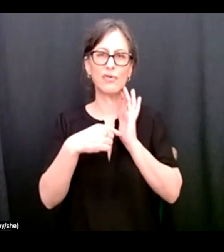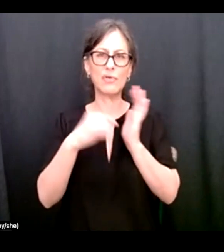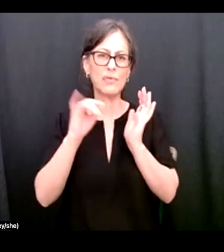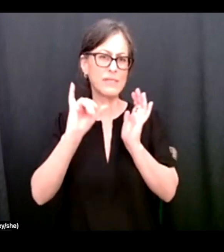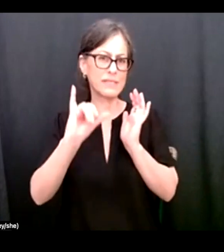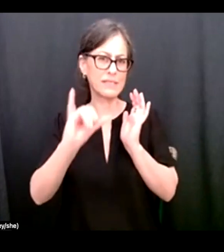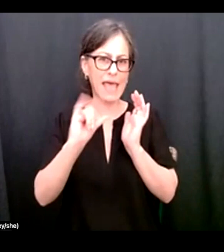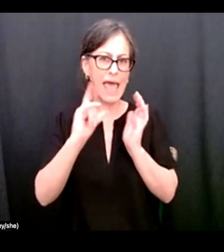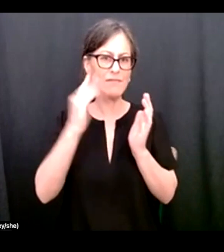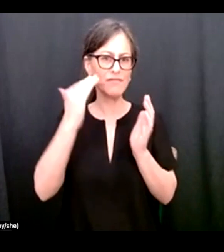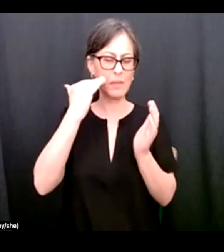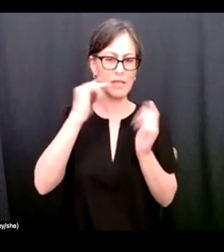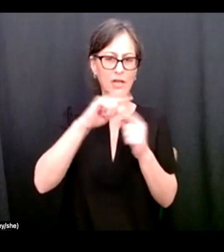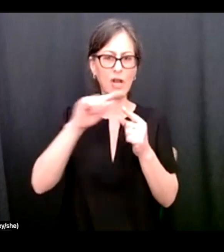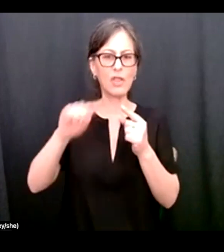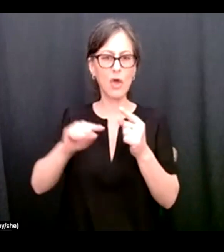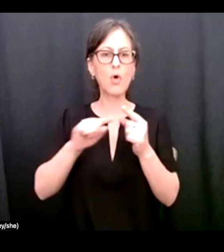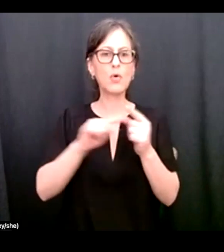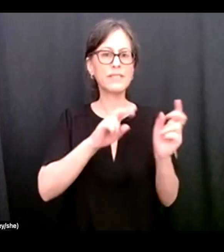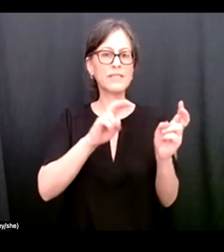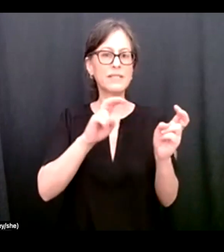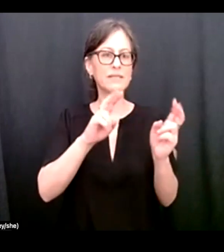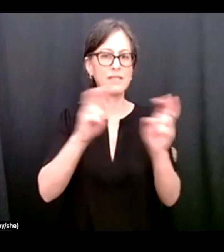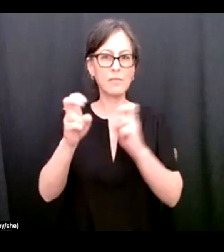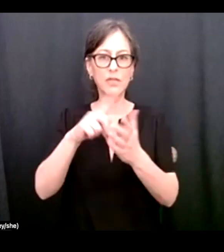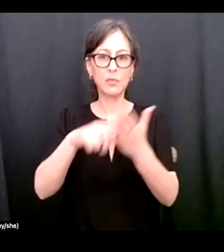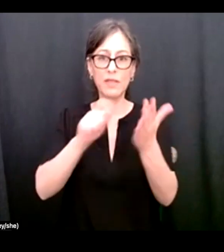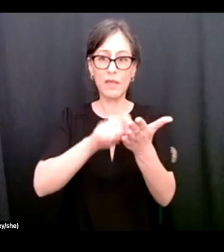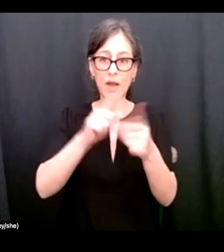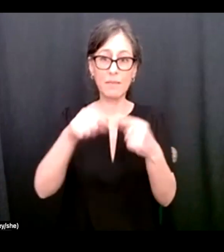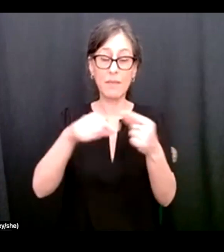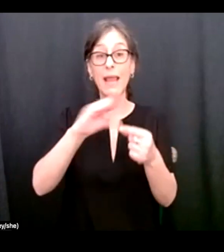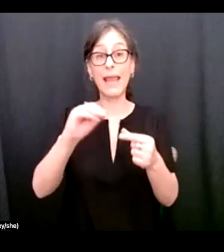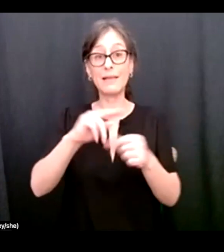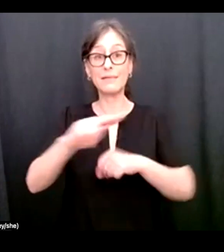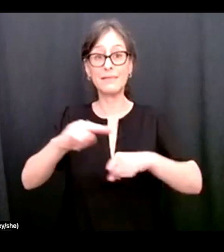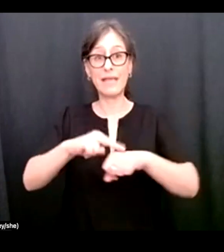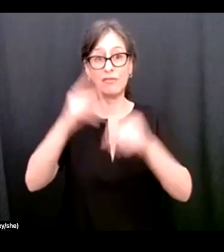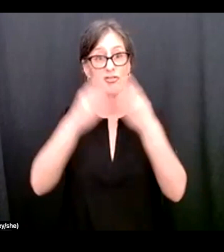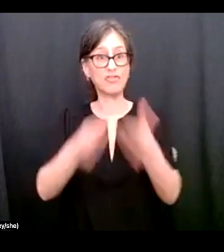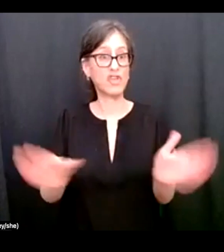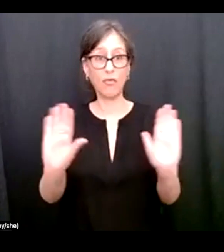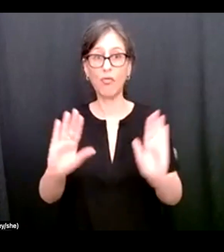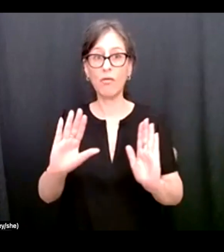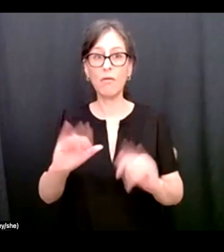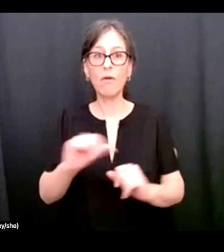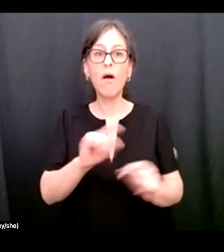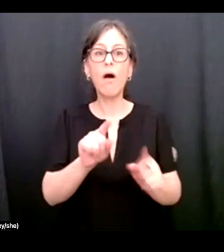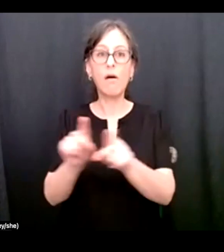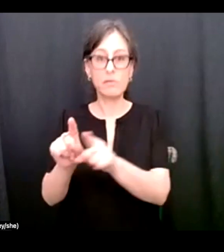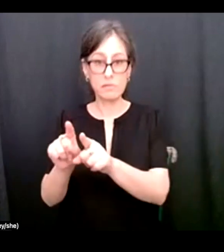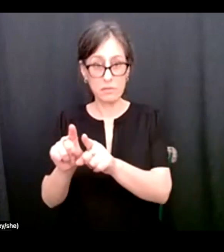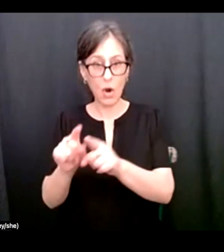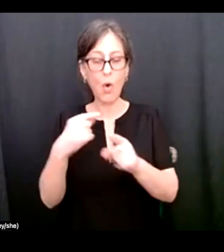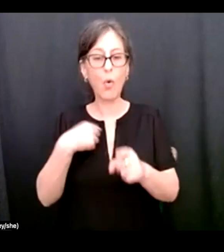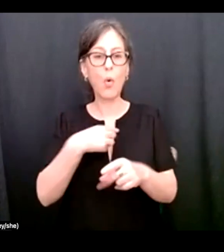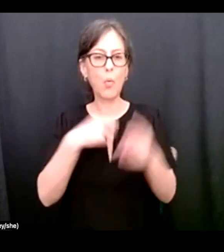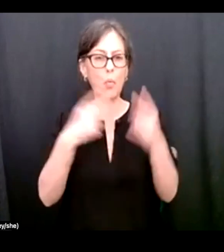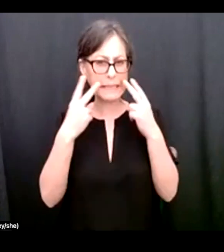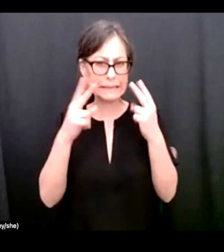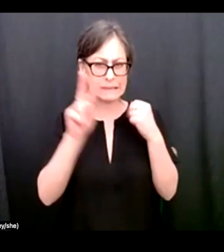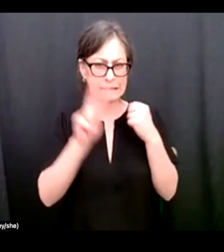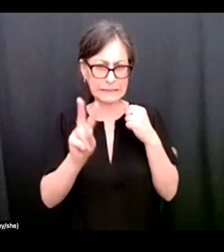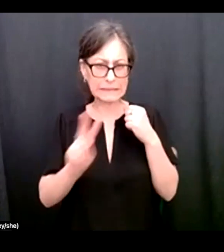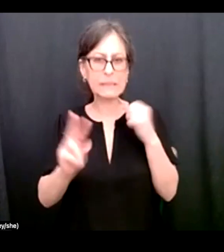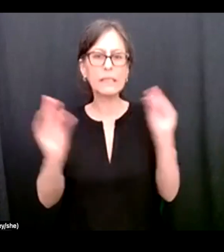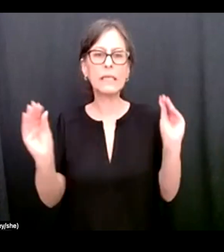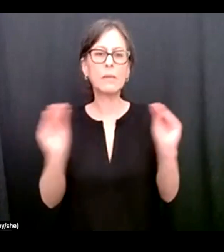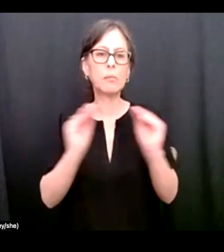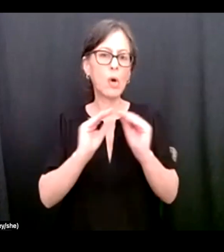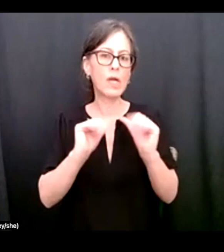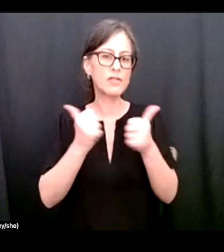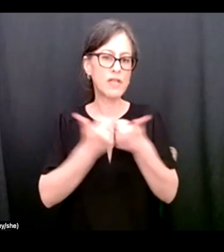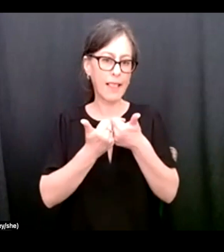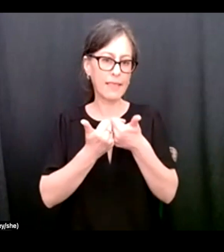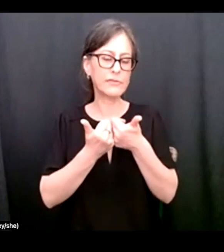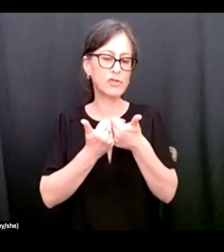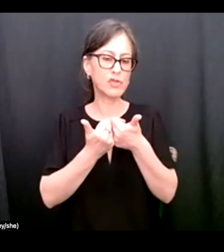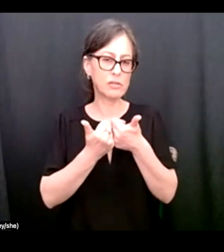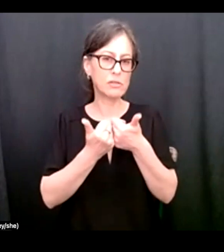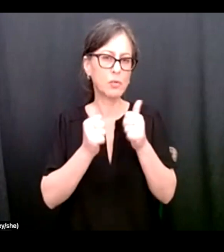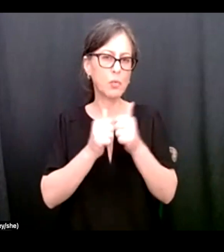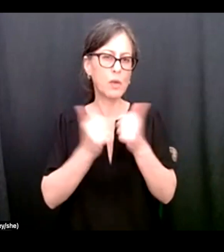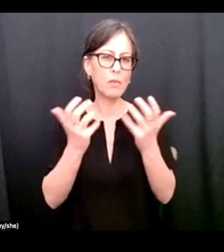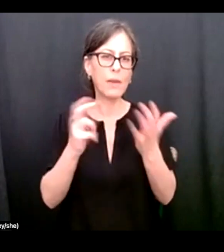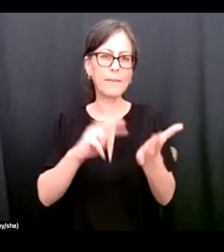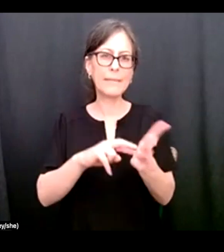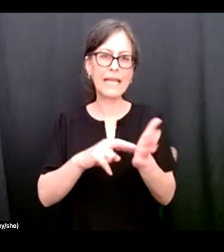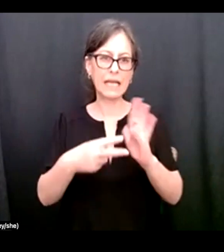as well as kind of nature writ large. We also see, I think, a challenge with meaning: how we